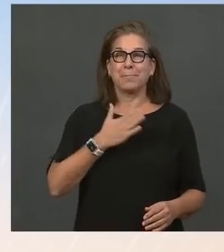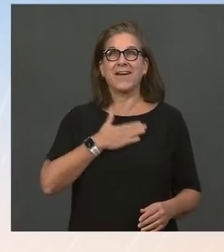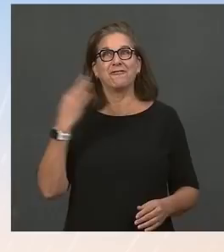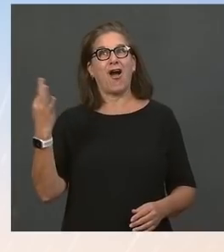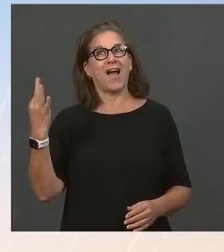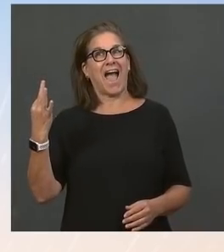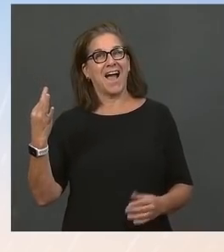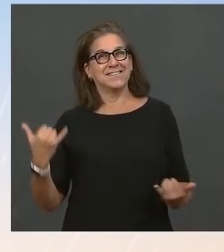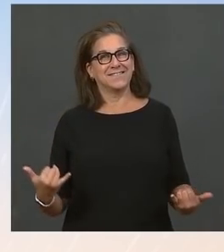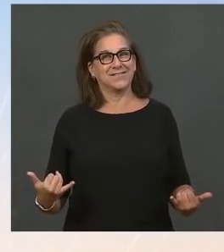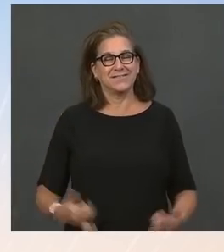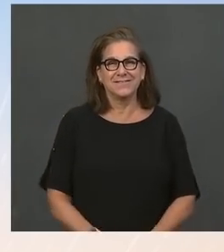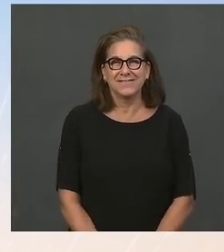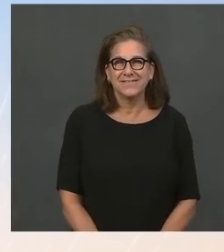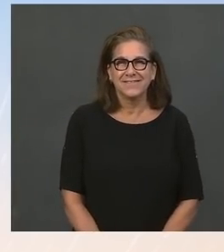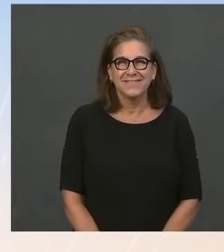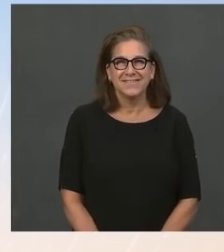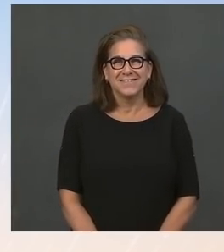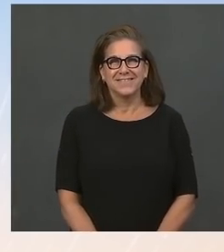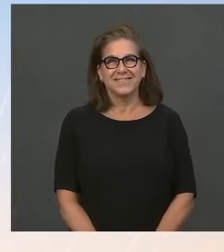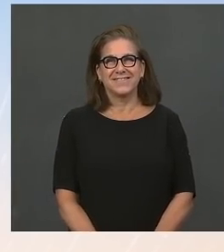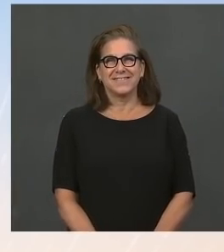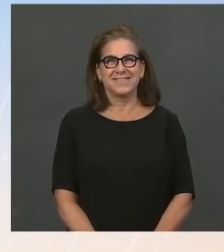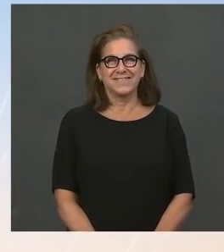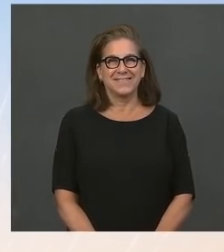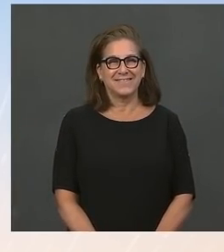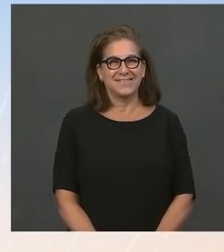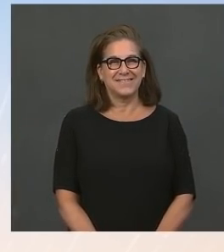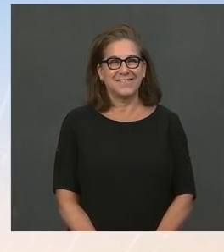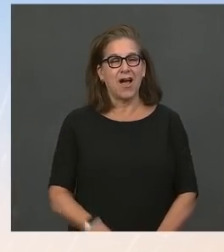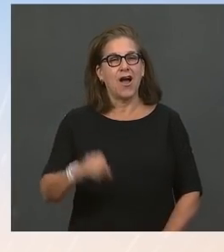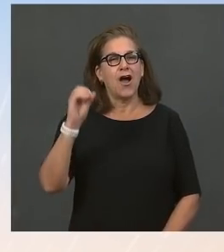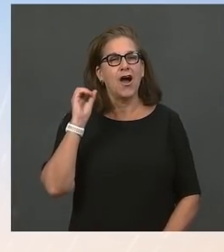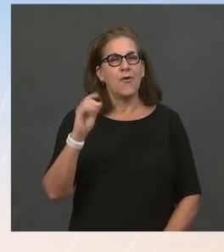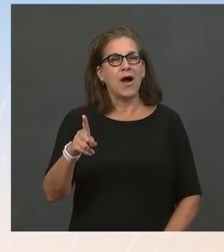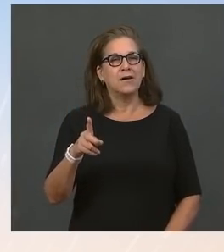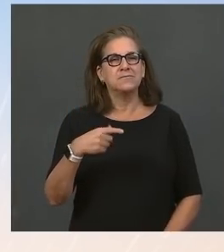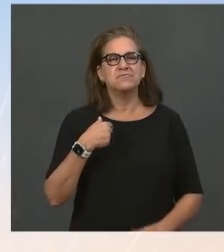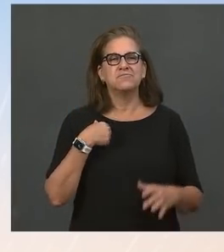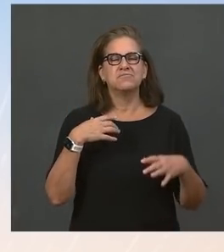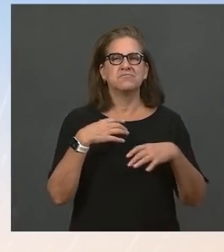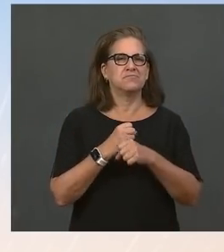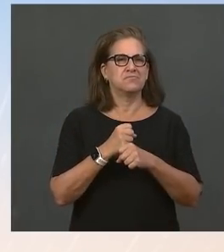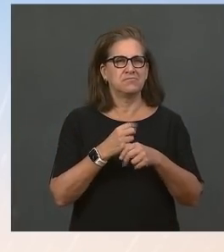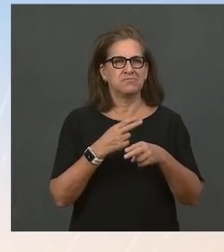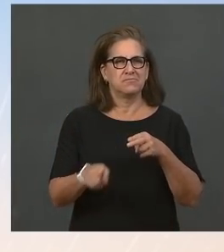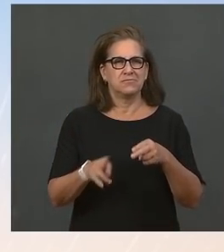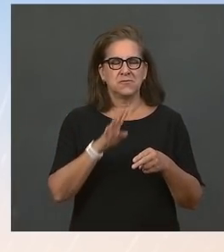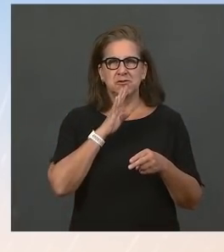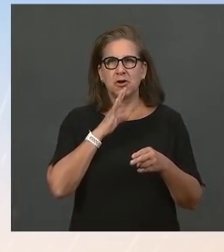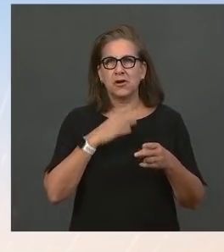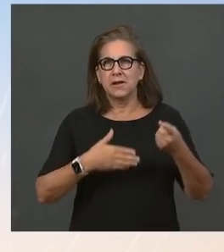Okay. Just an overview of the week ahead for all of you: Throughout the week,